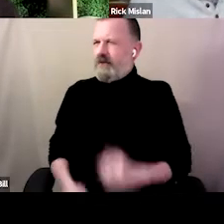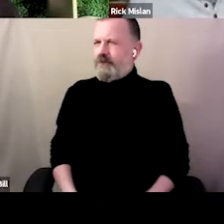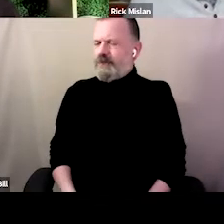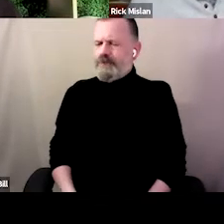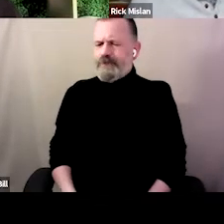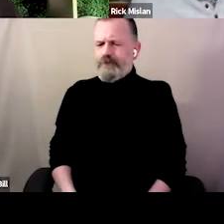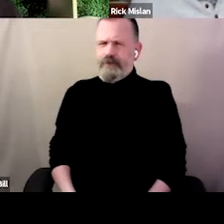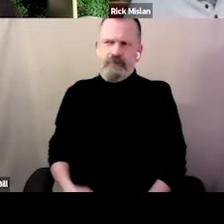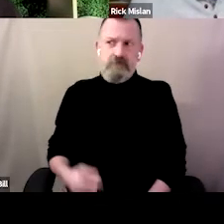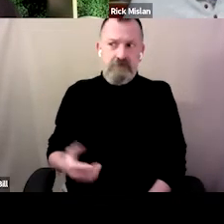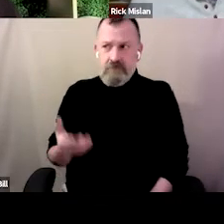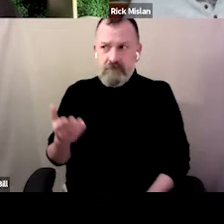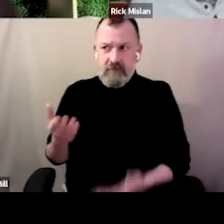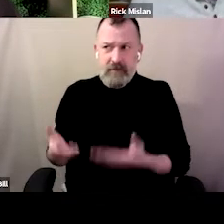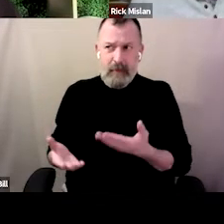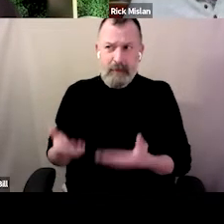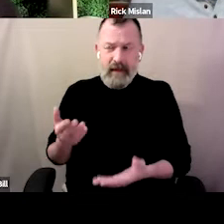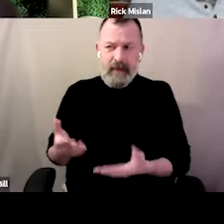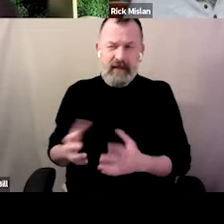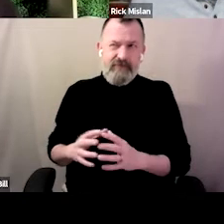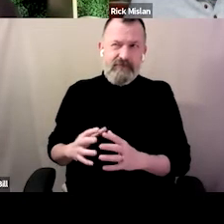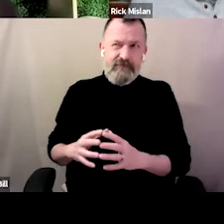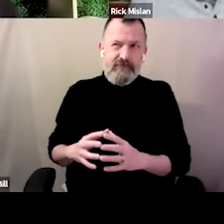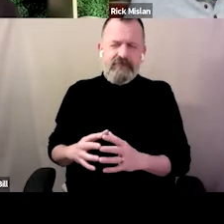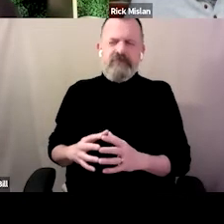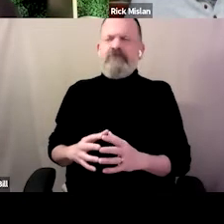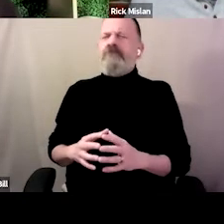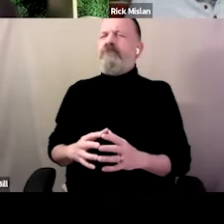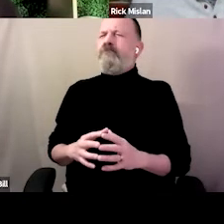Rick Mislan: A thought to I know I've seen it's another university to the brown bag lunch, where